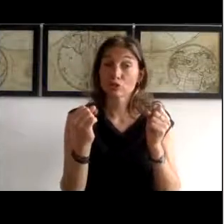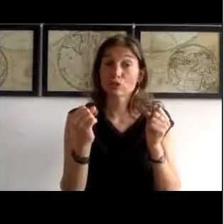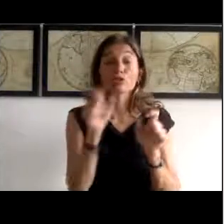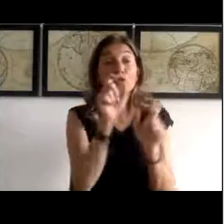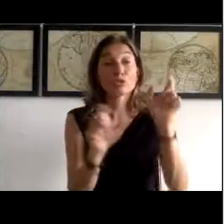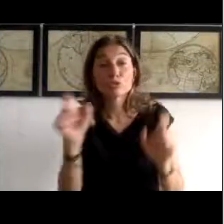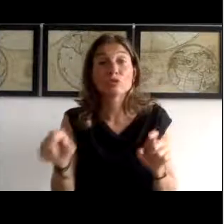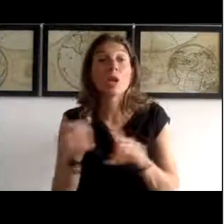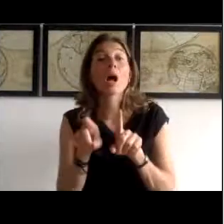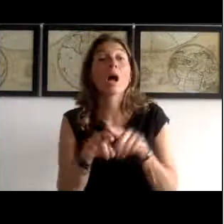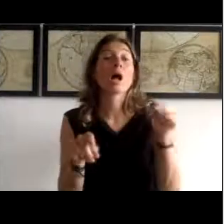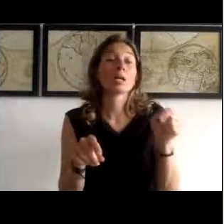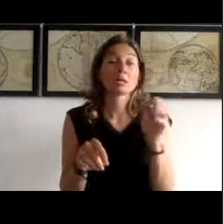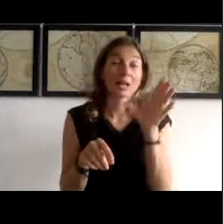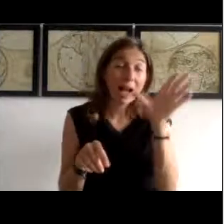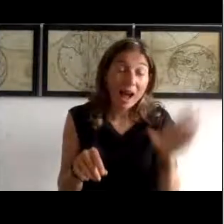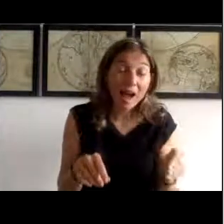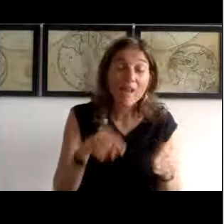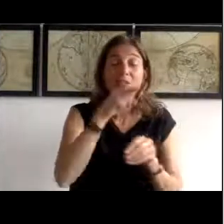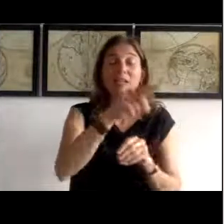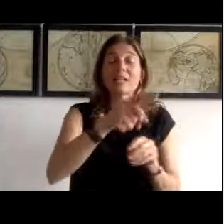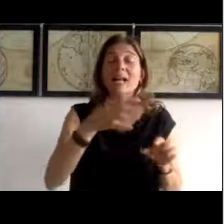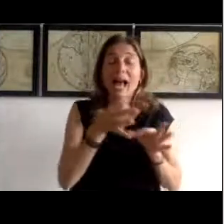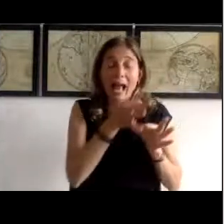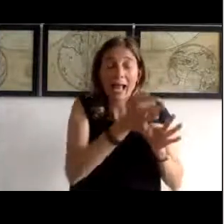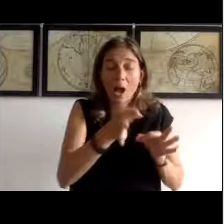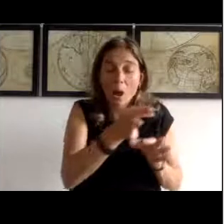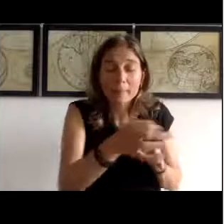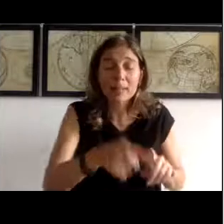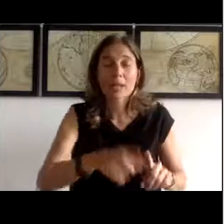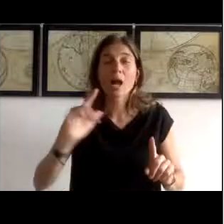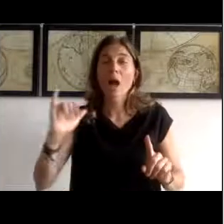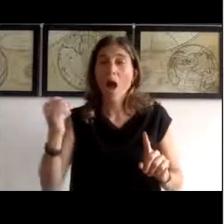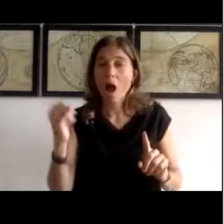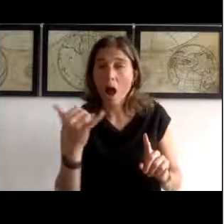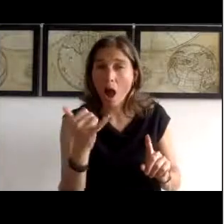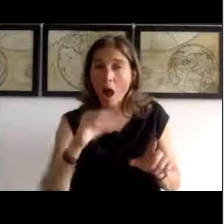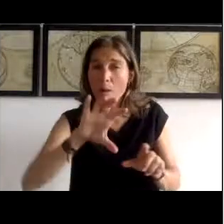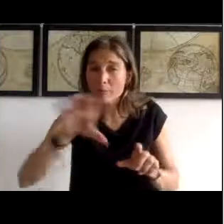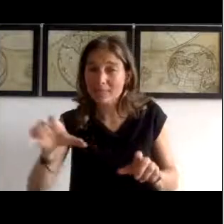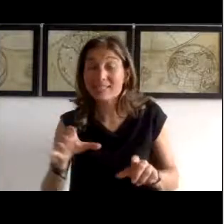of SALTO, inclusion and diversity exists in the youth field,